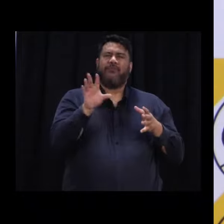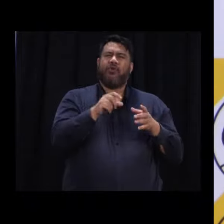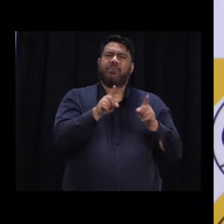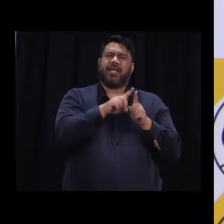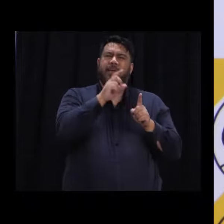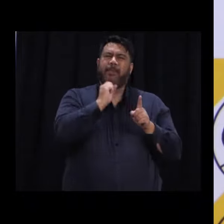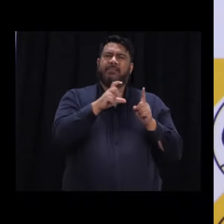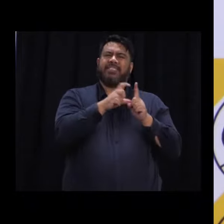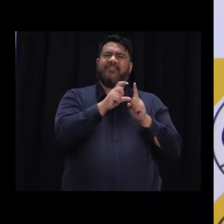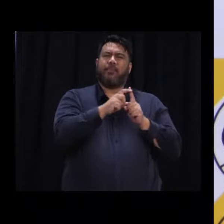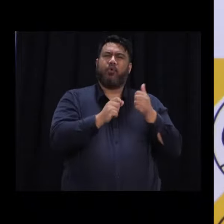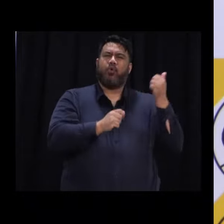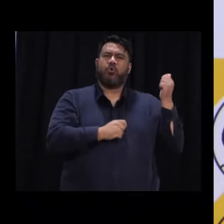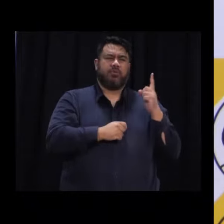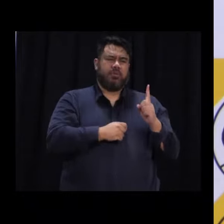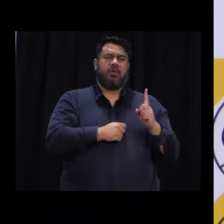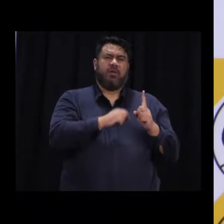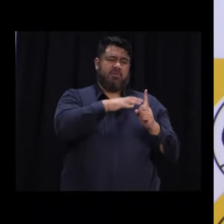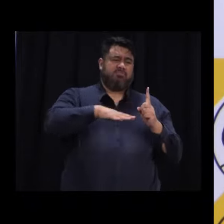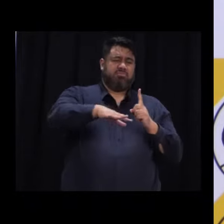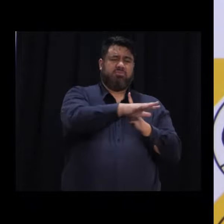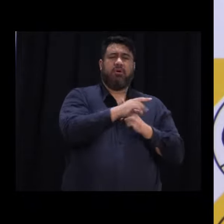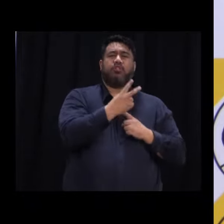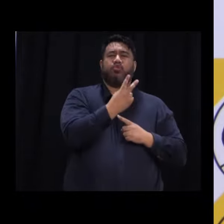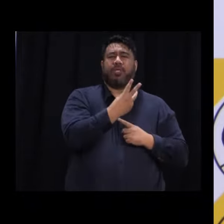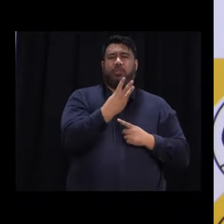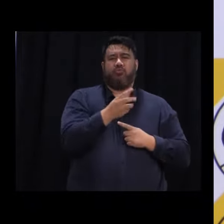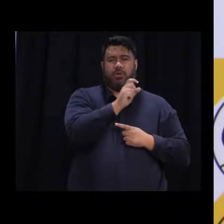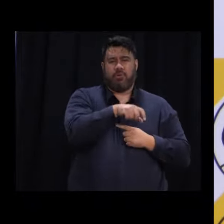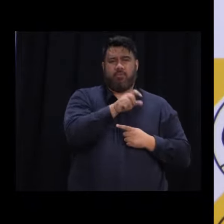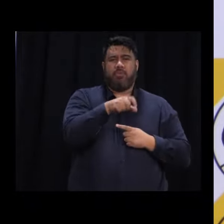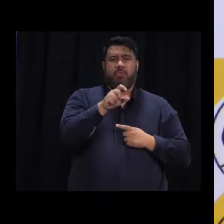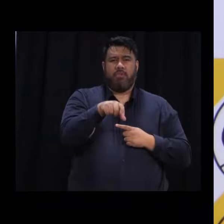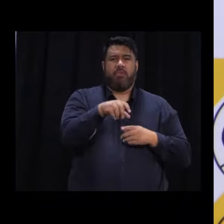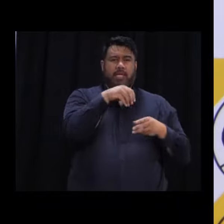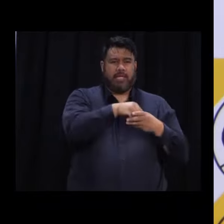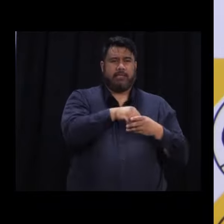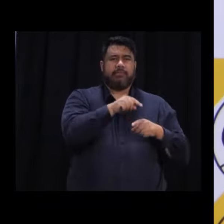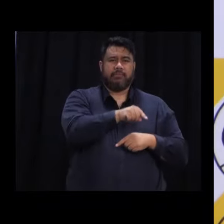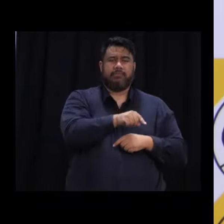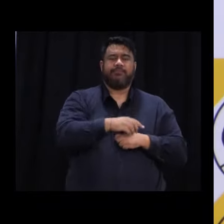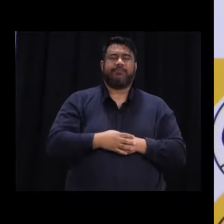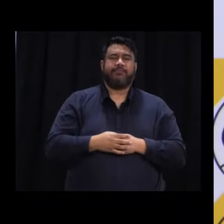second largest sub-cluster is the network of cases that